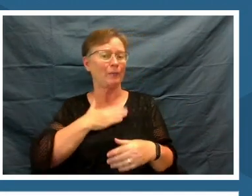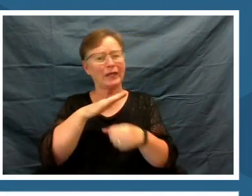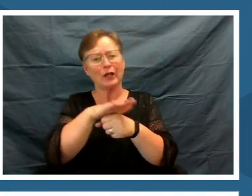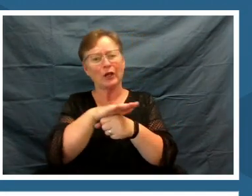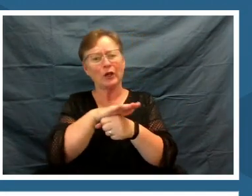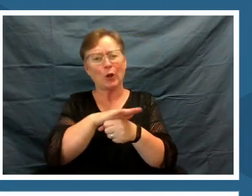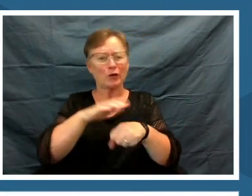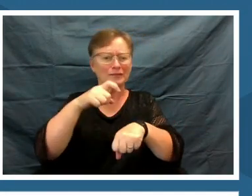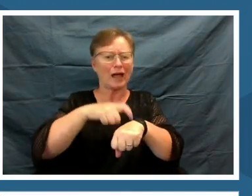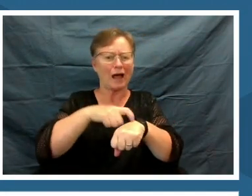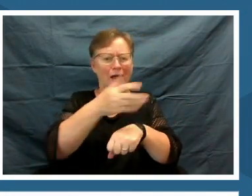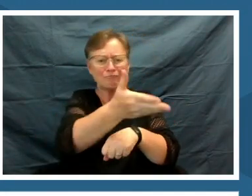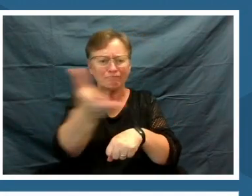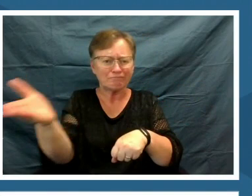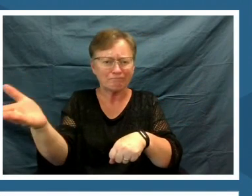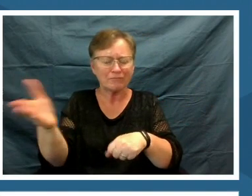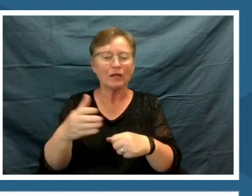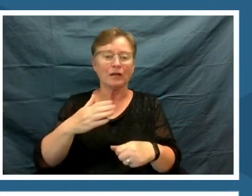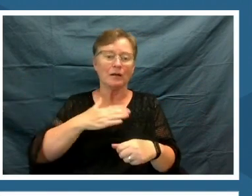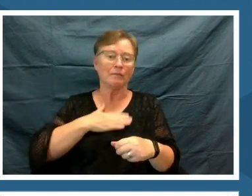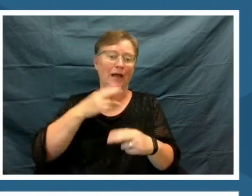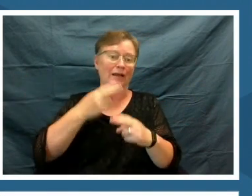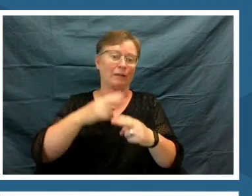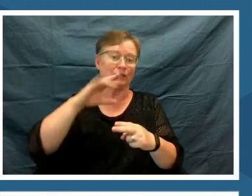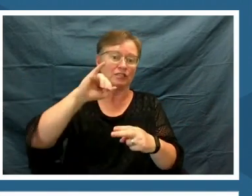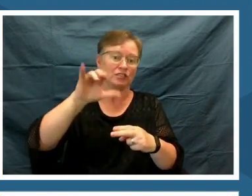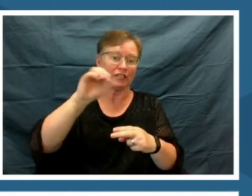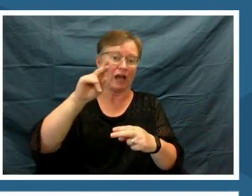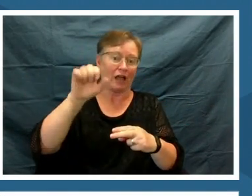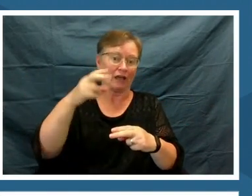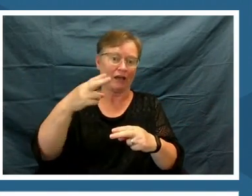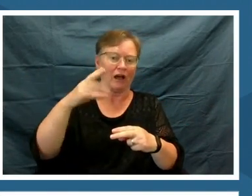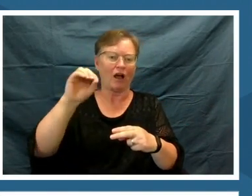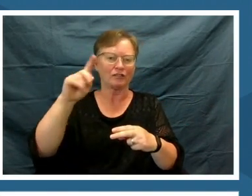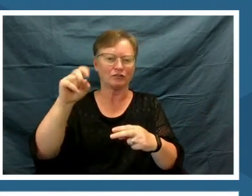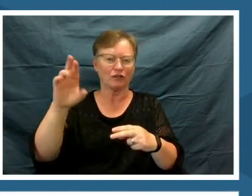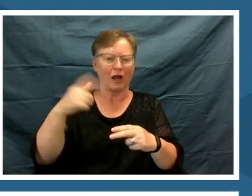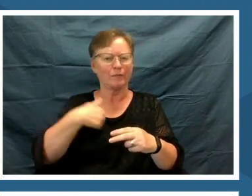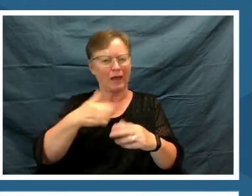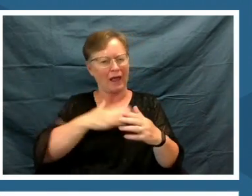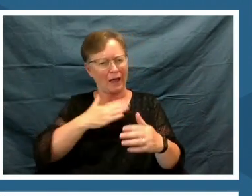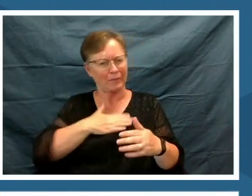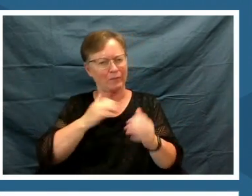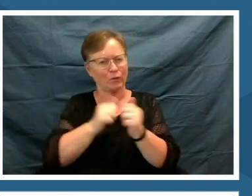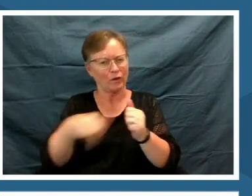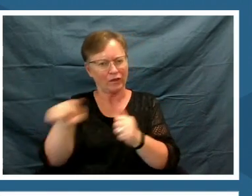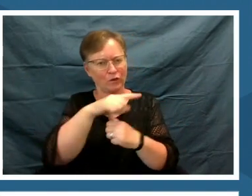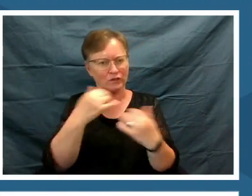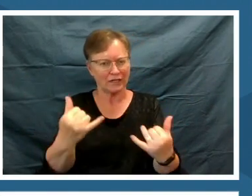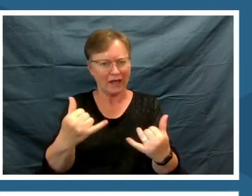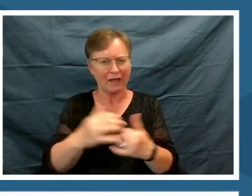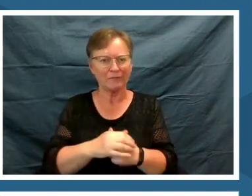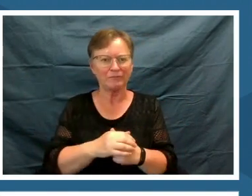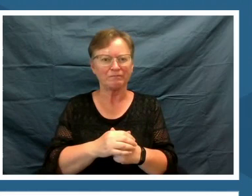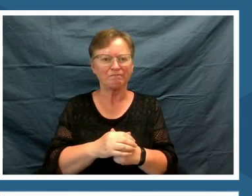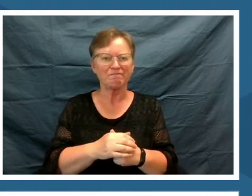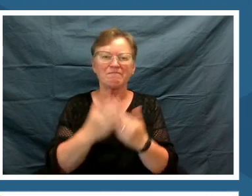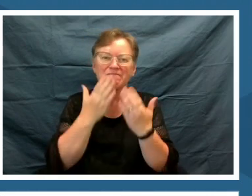my name is judita eisler and i am delighted to be with you today um thanks